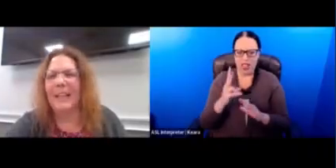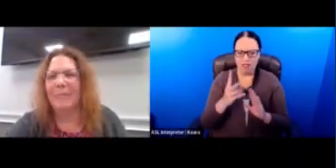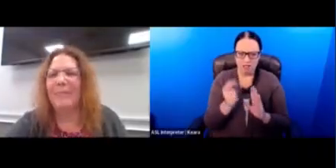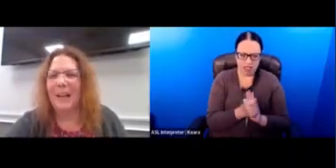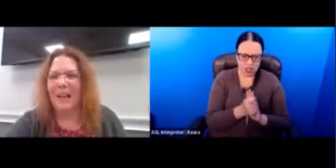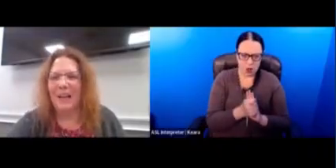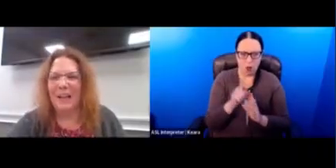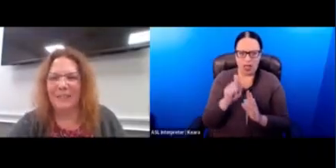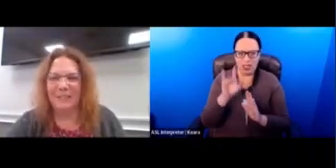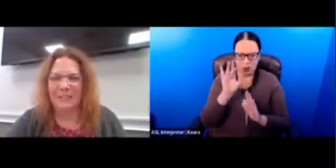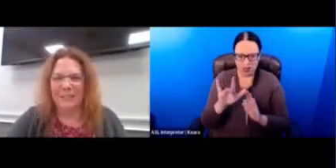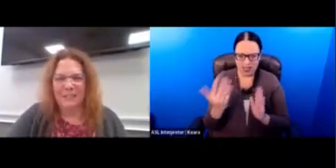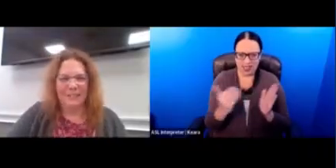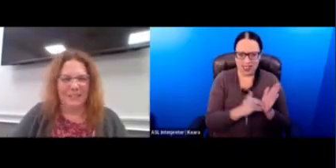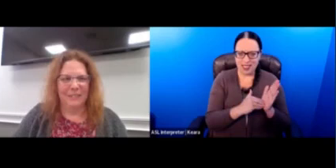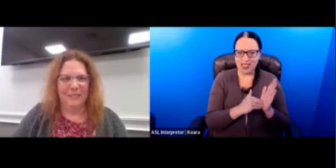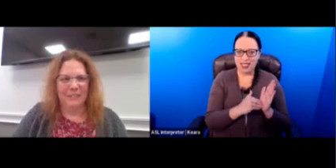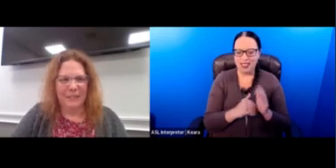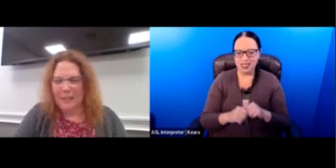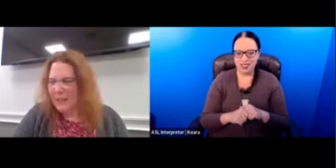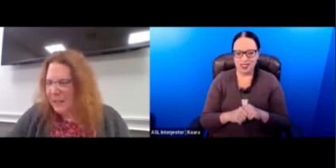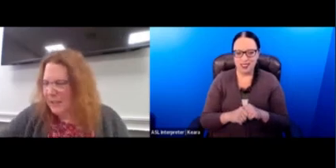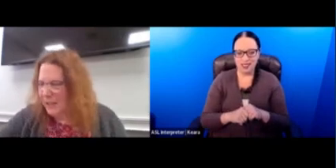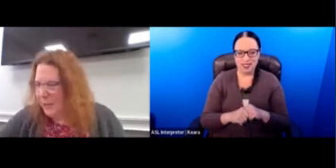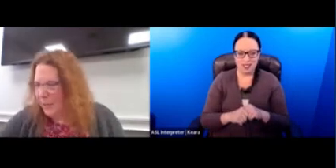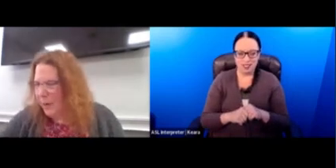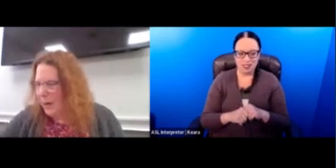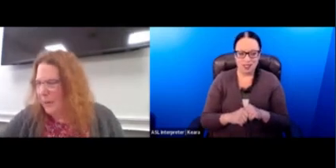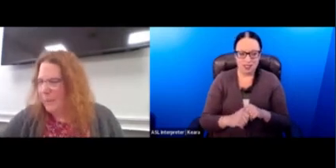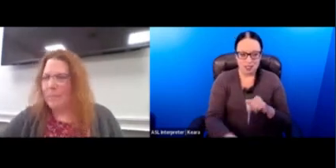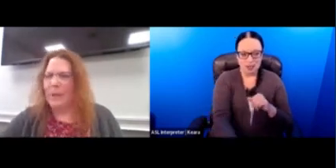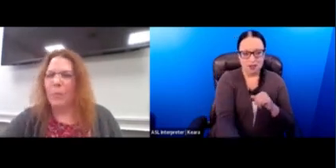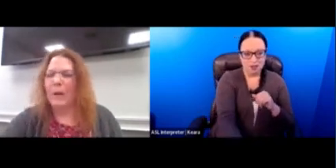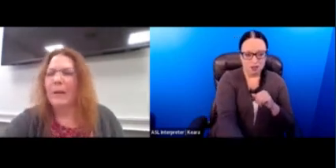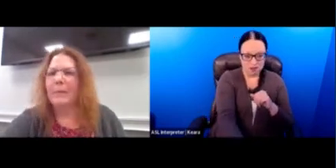again. Hi. So in what I am